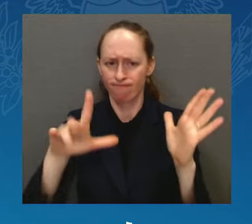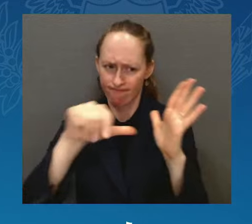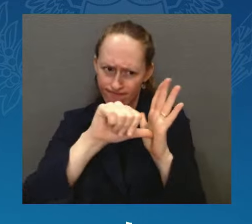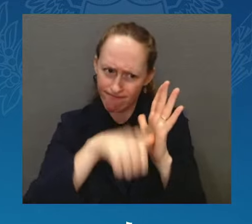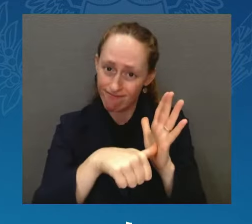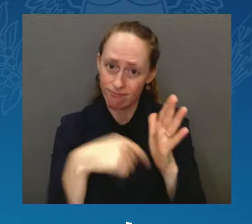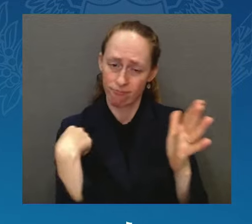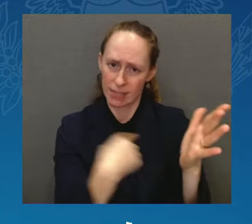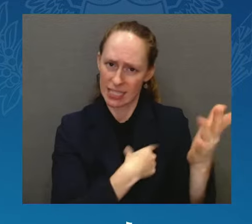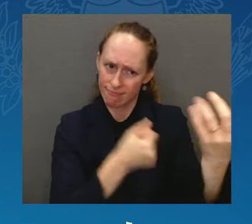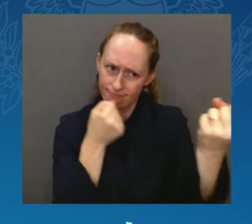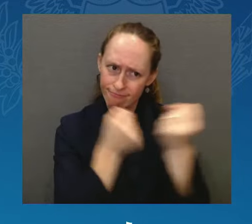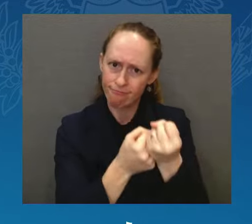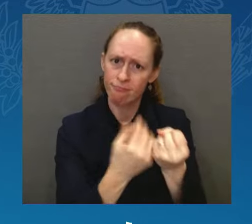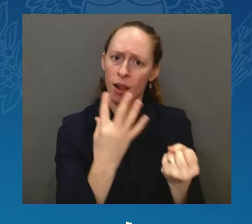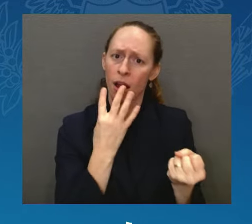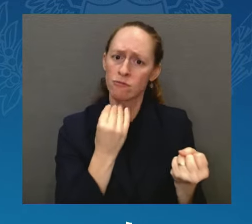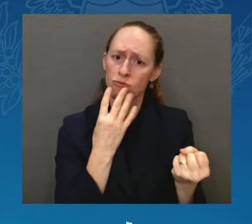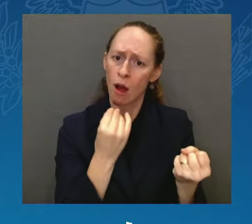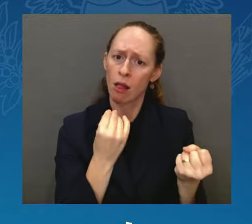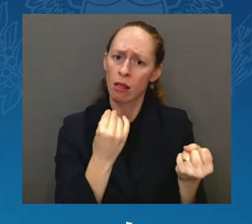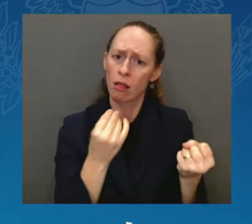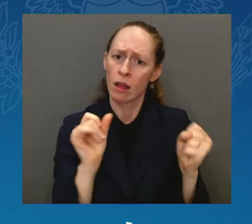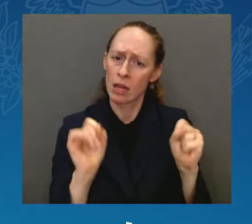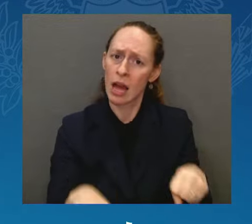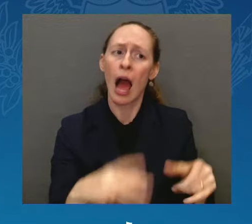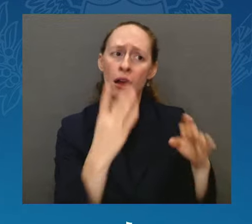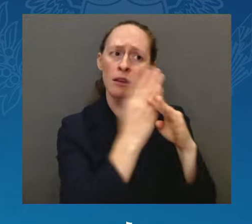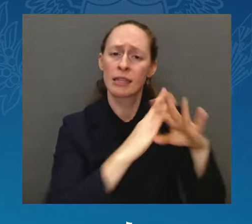and Israel has a right to defend itself from Hamas terrorists.